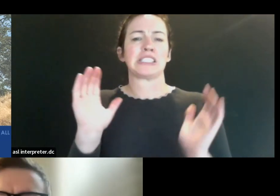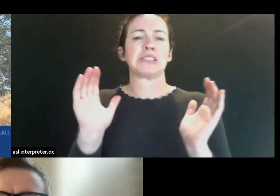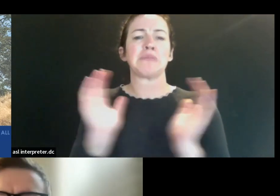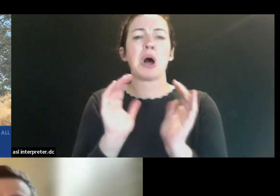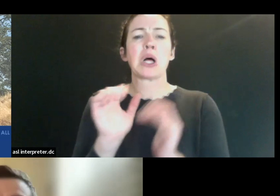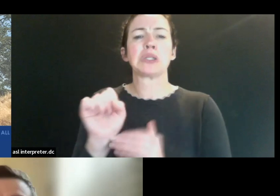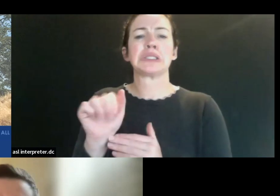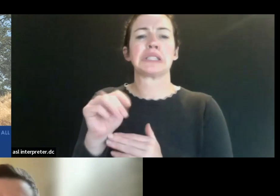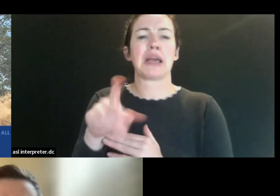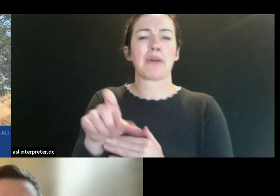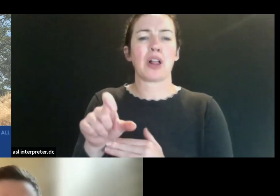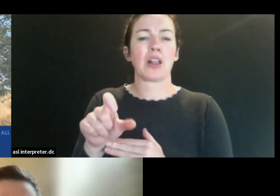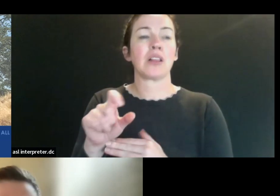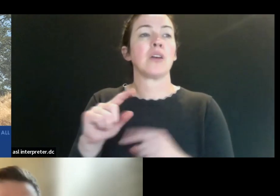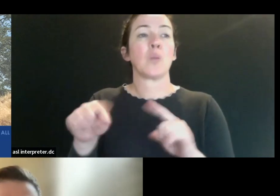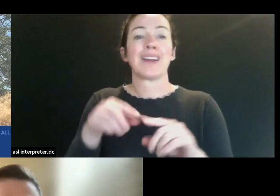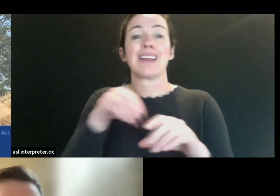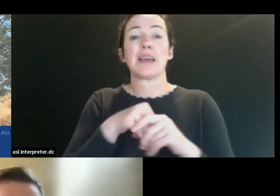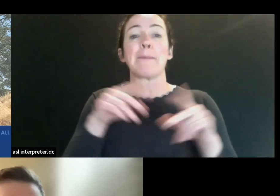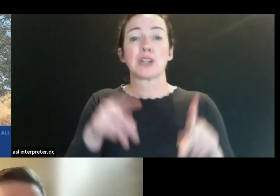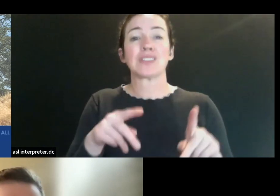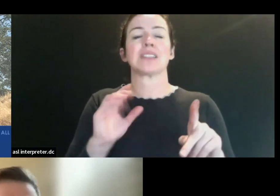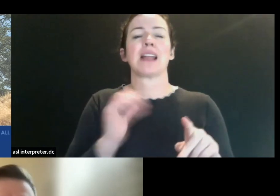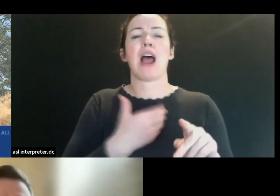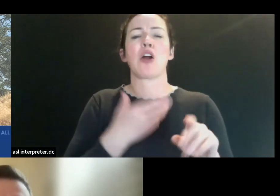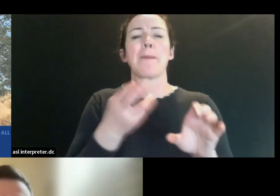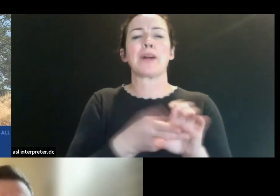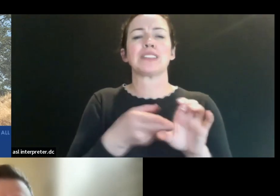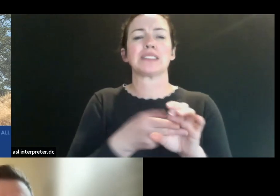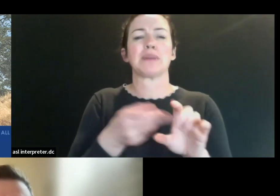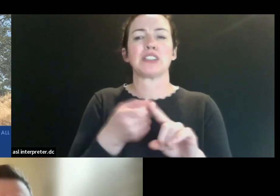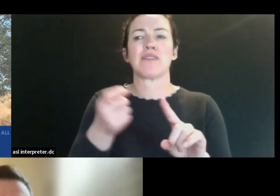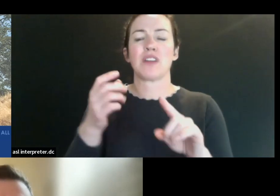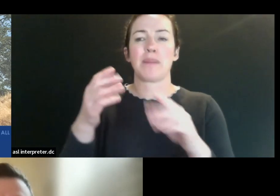So when we were in person, I think our participation from the public was a little bit lower than